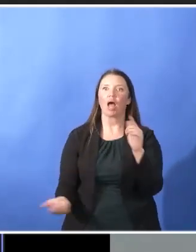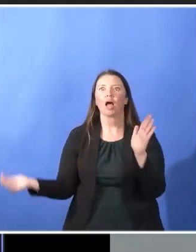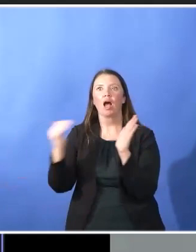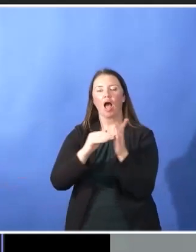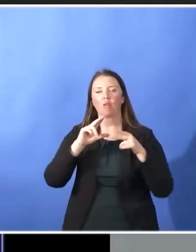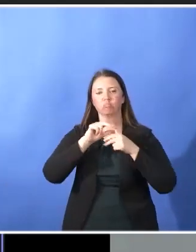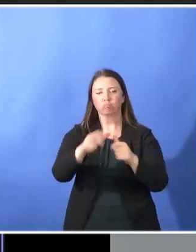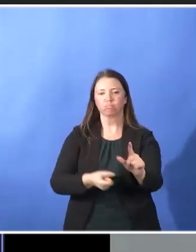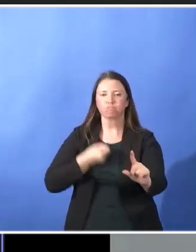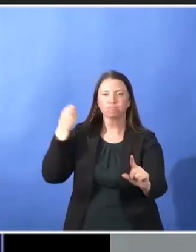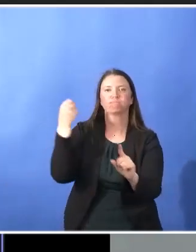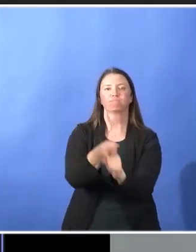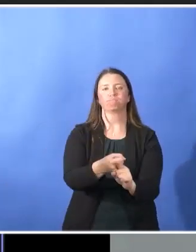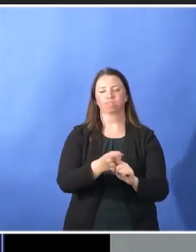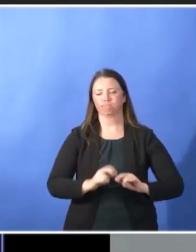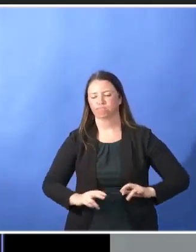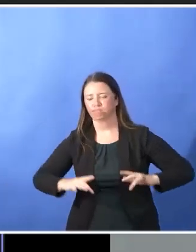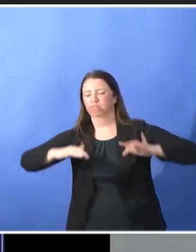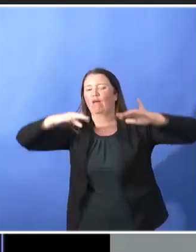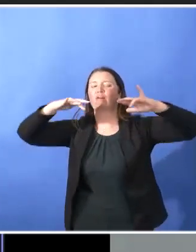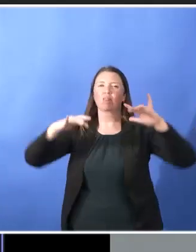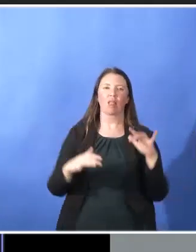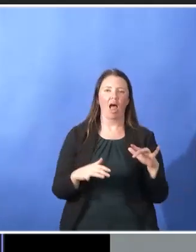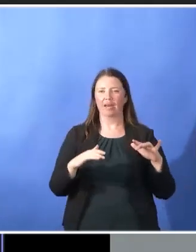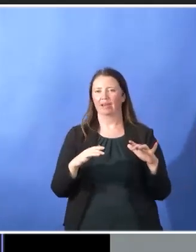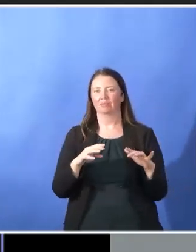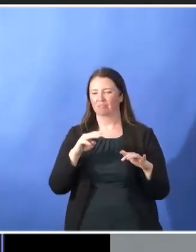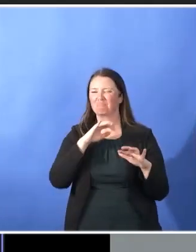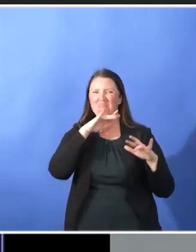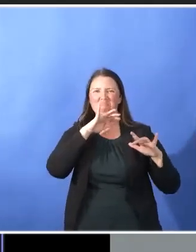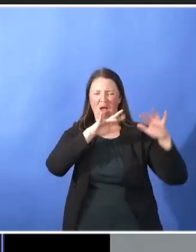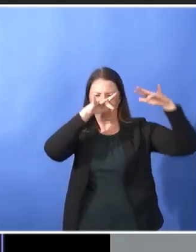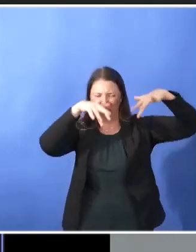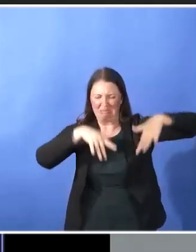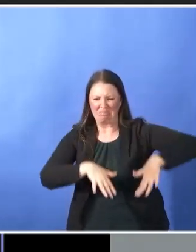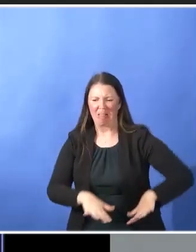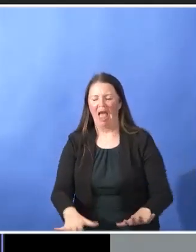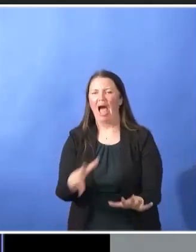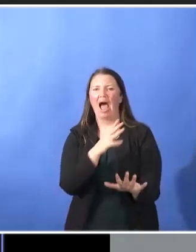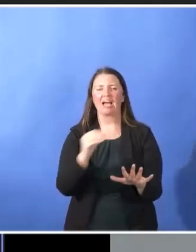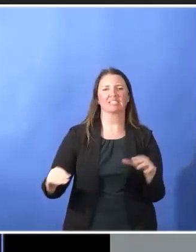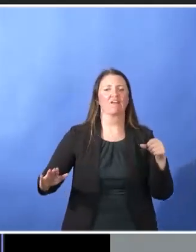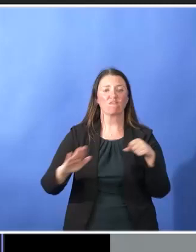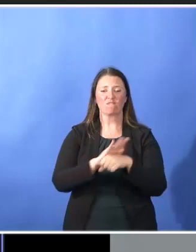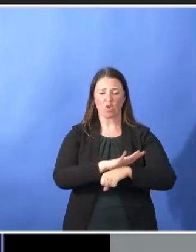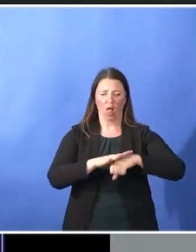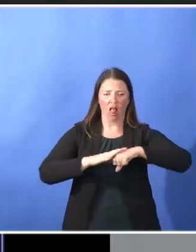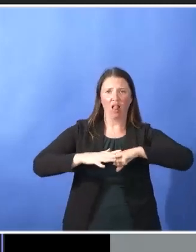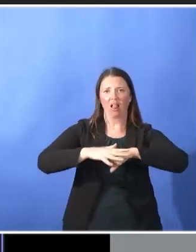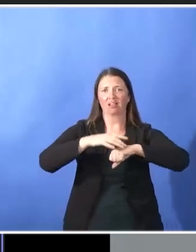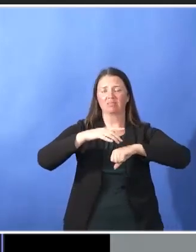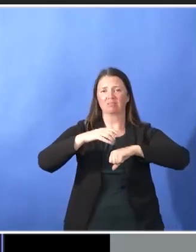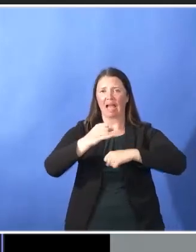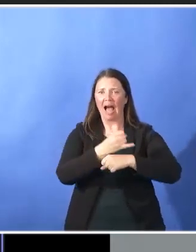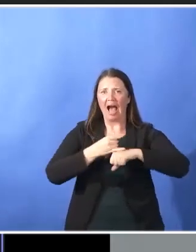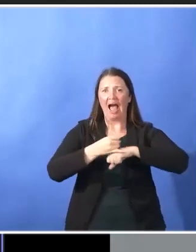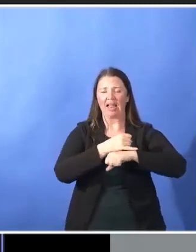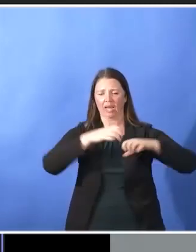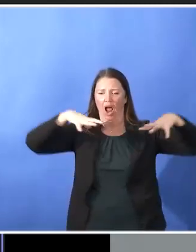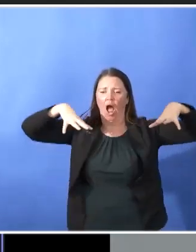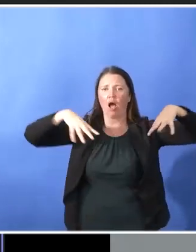HURRICANE FIONA AND ALSO BARRELED OVER THE ISLAND.